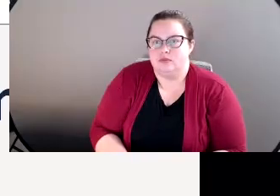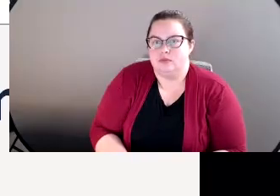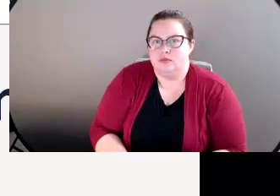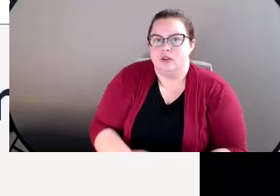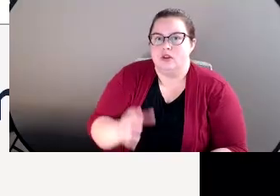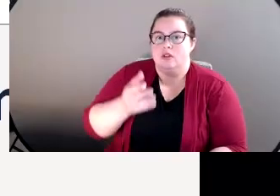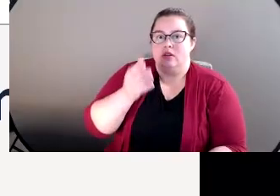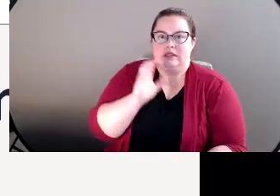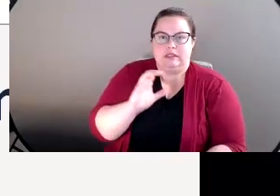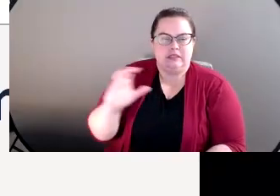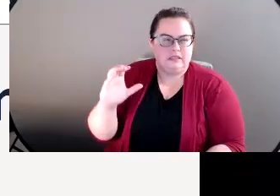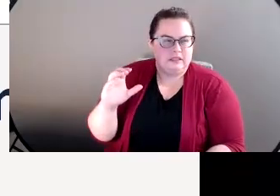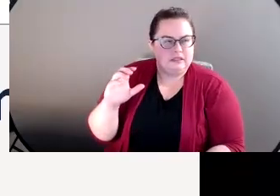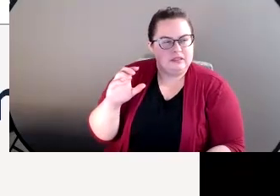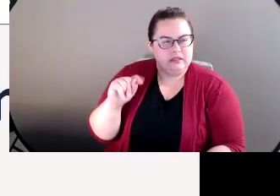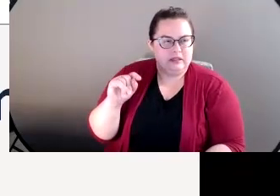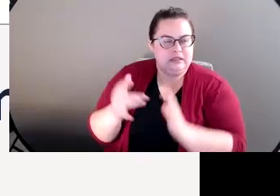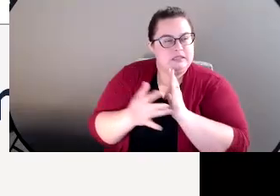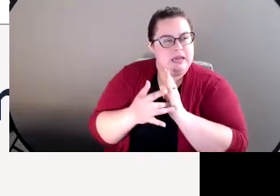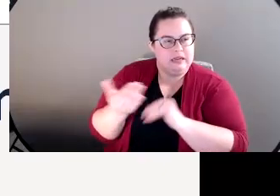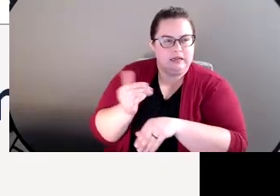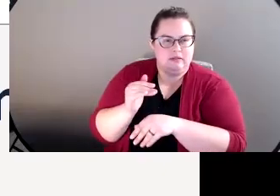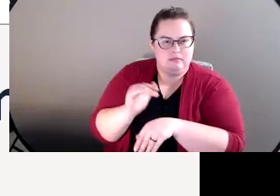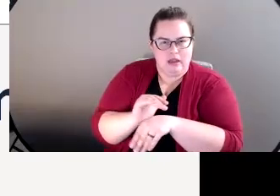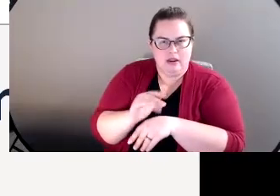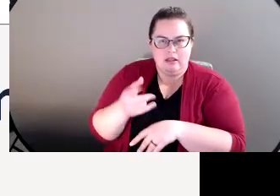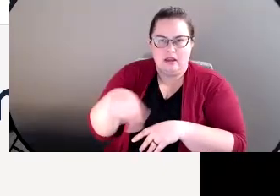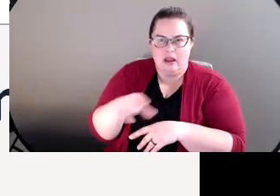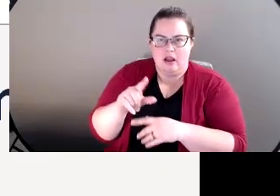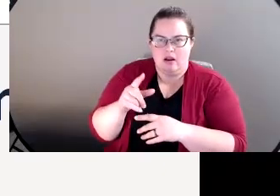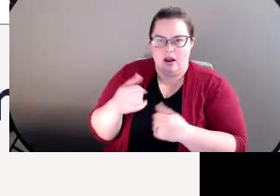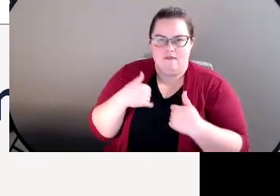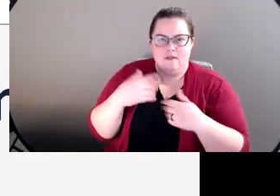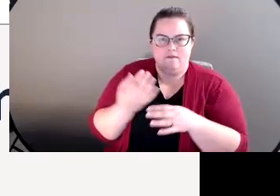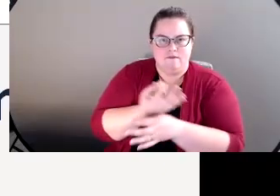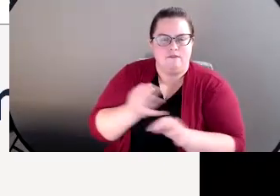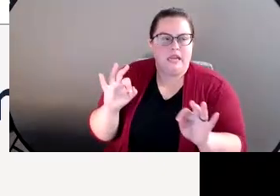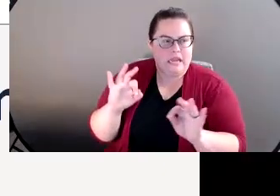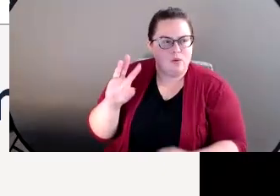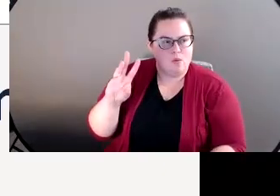they are hosting a free webinar coming up on August